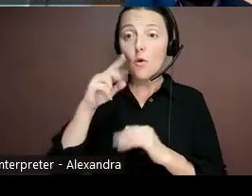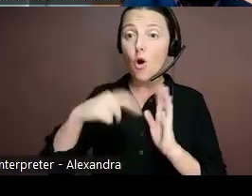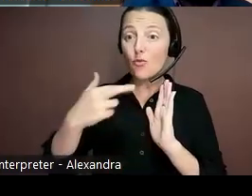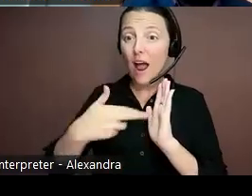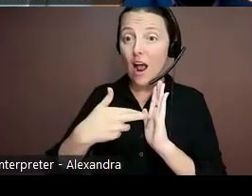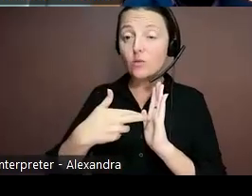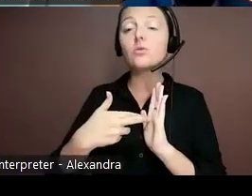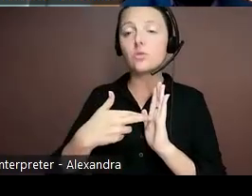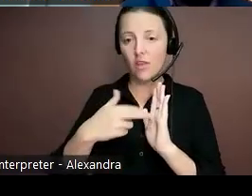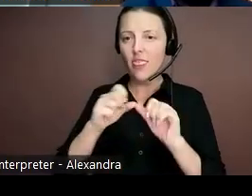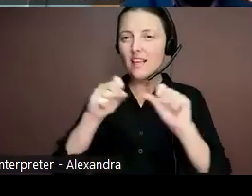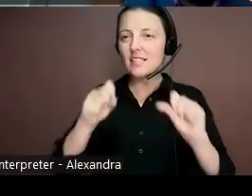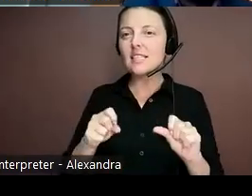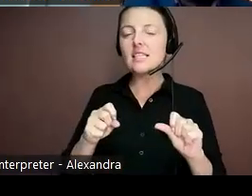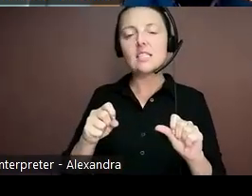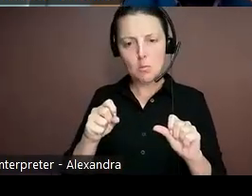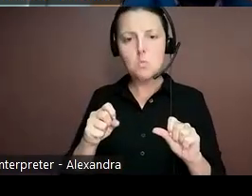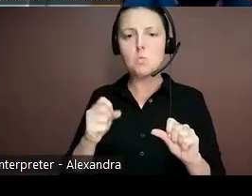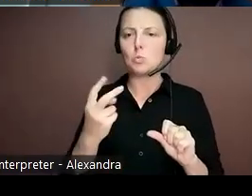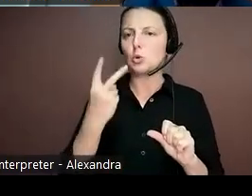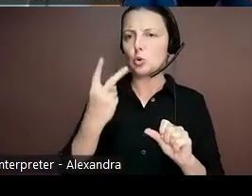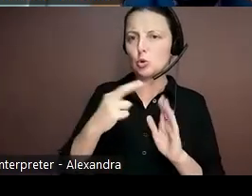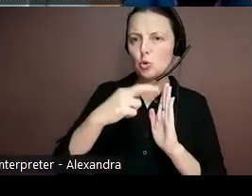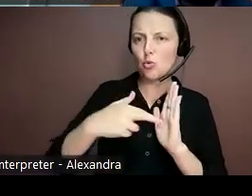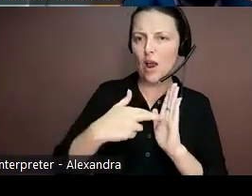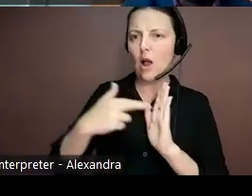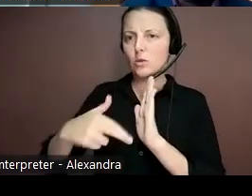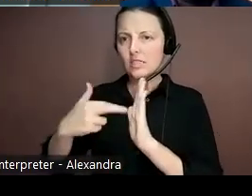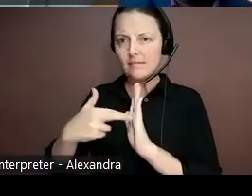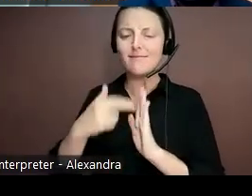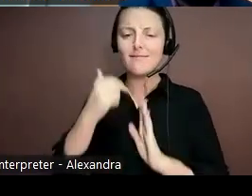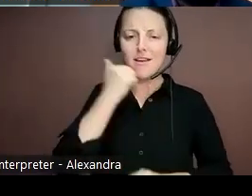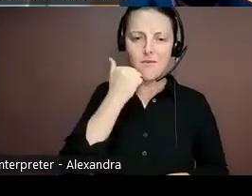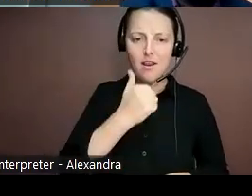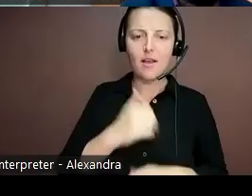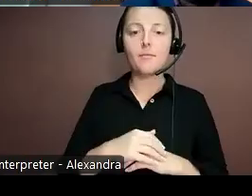a flat hierarchy like um you know psychiatrists and psychologists don't lead the rounds like it